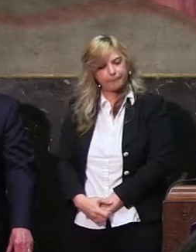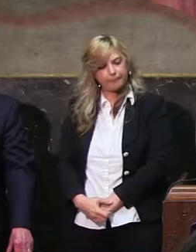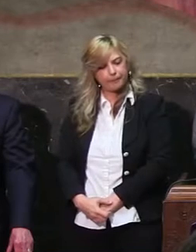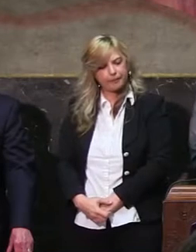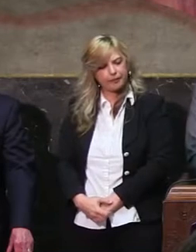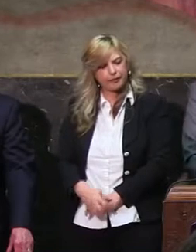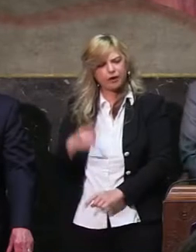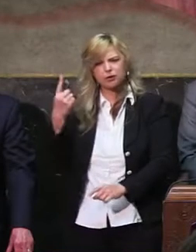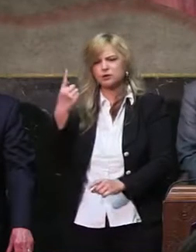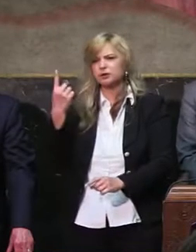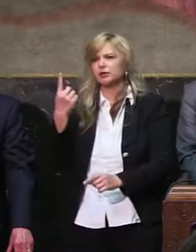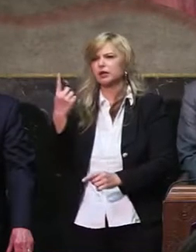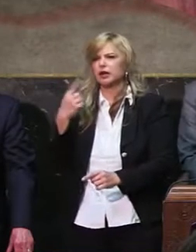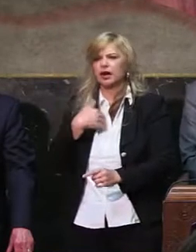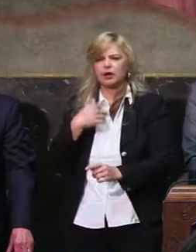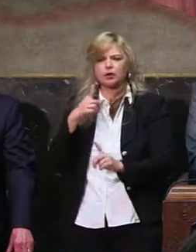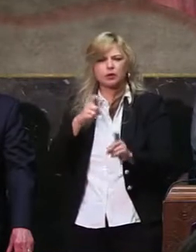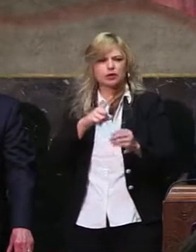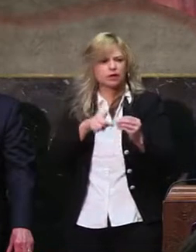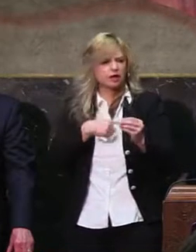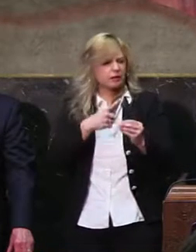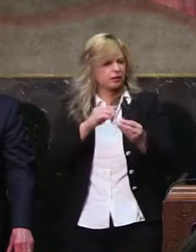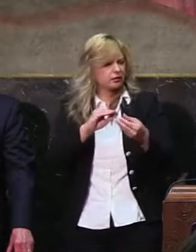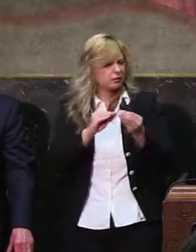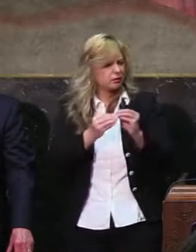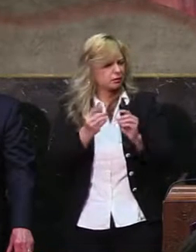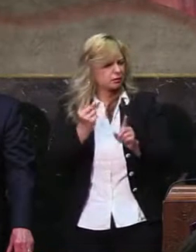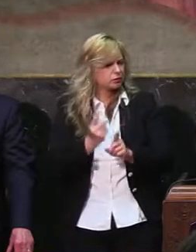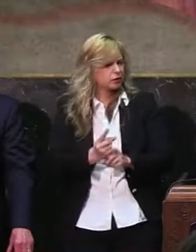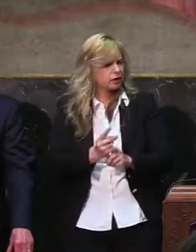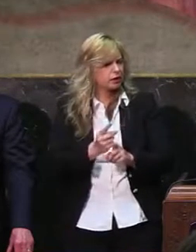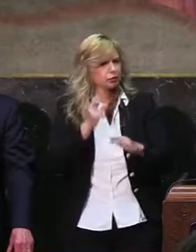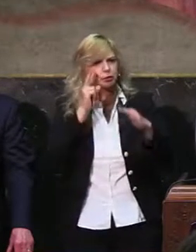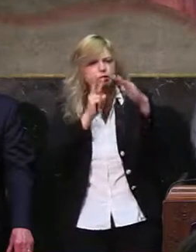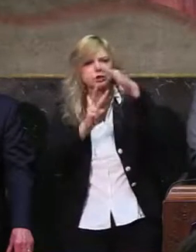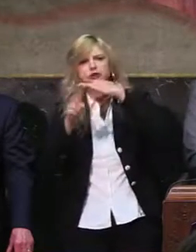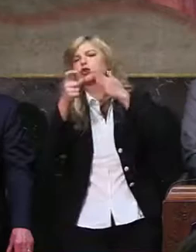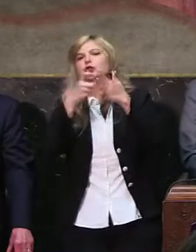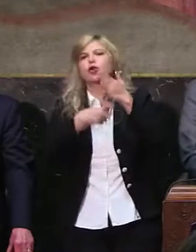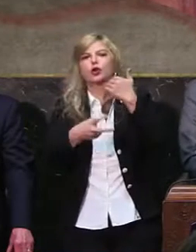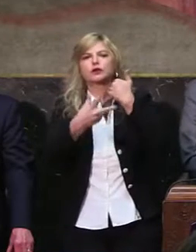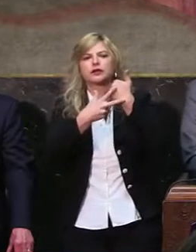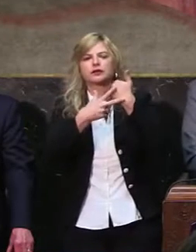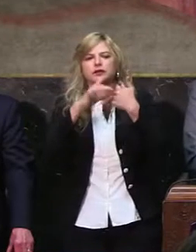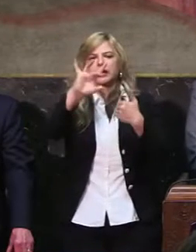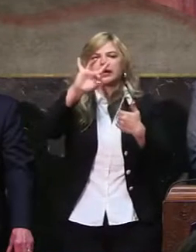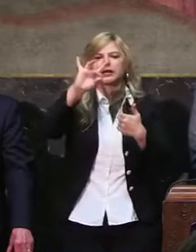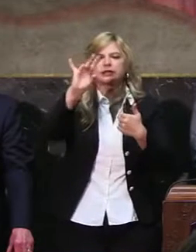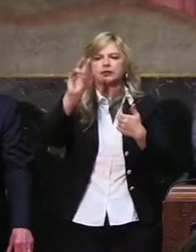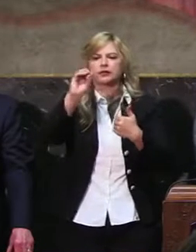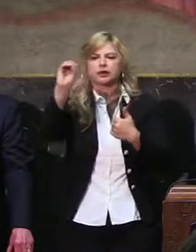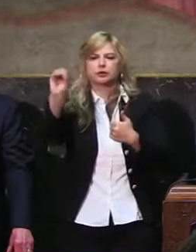some question about whether or not the amount or projected cost savings is 87 percent of the original package